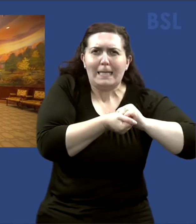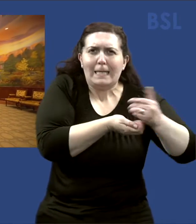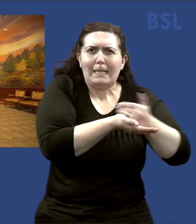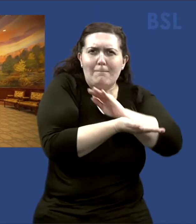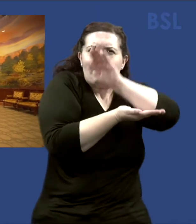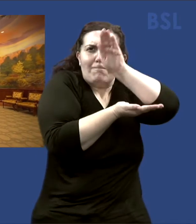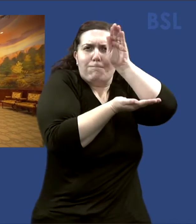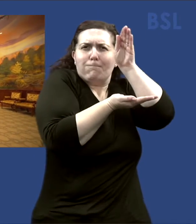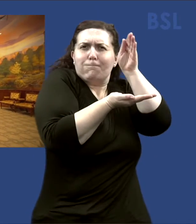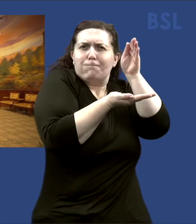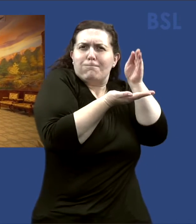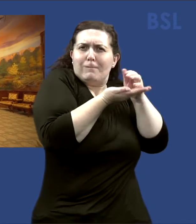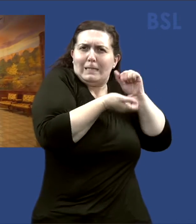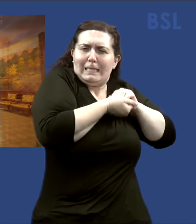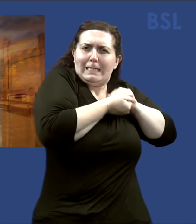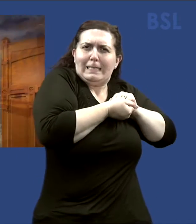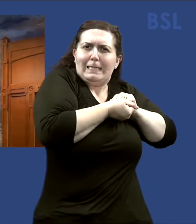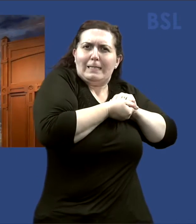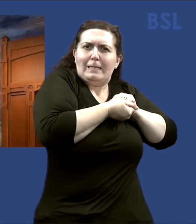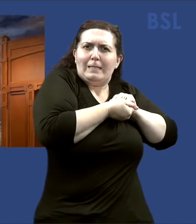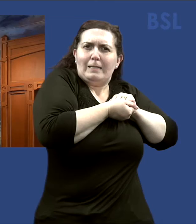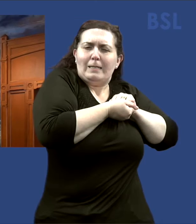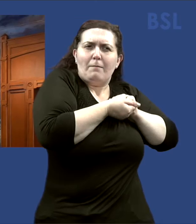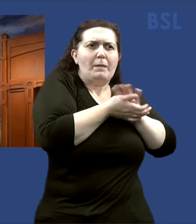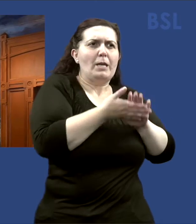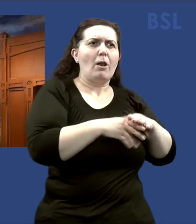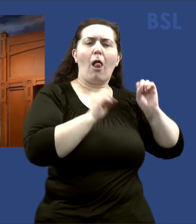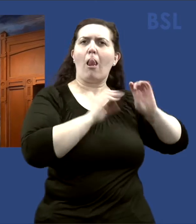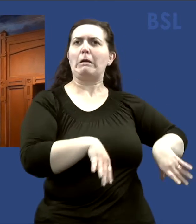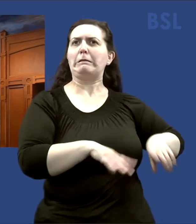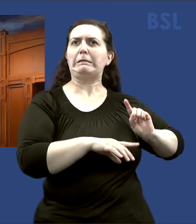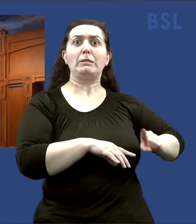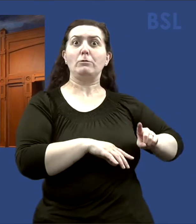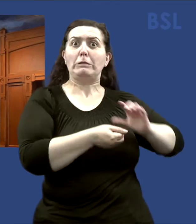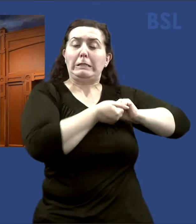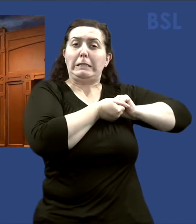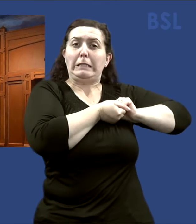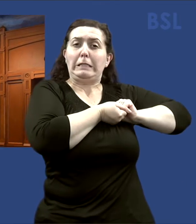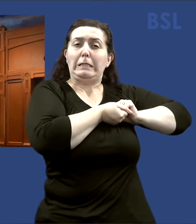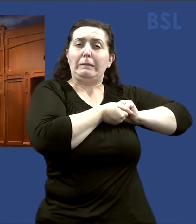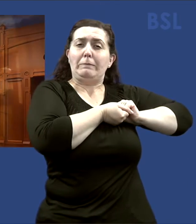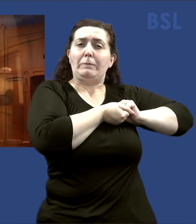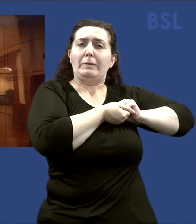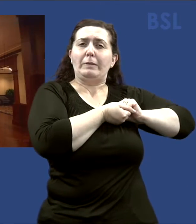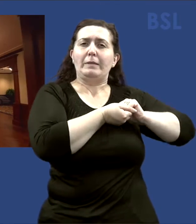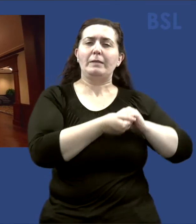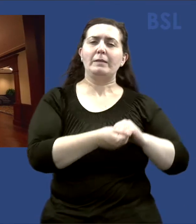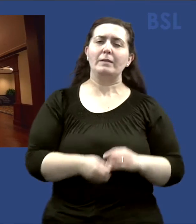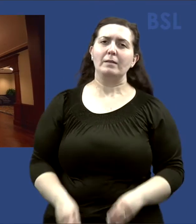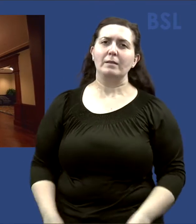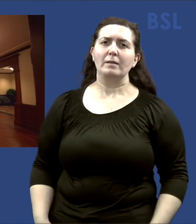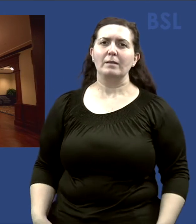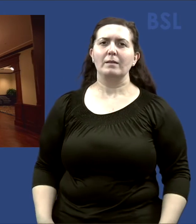so that the story and the heritage and the significance of this building, wouldn't just be lost completely."